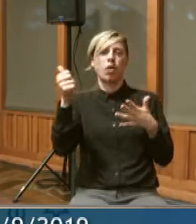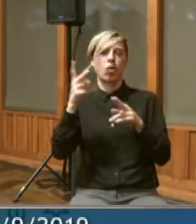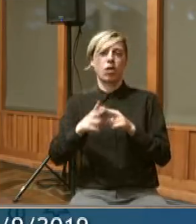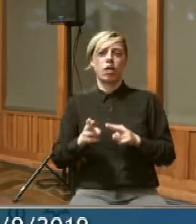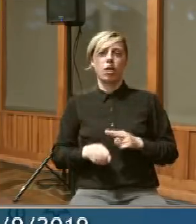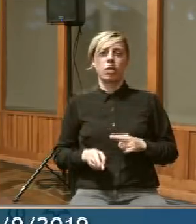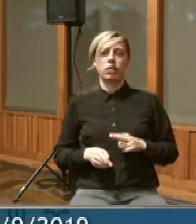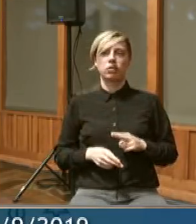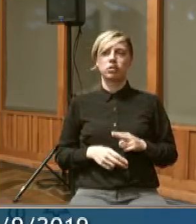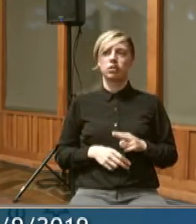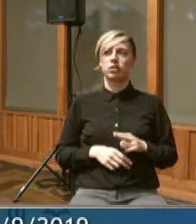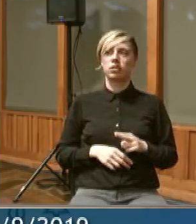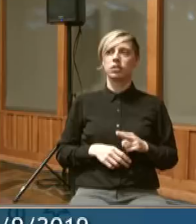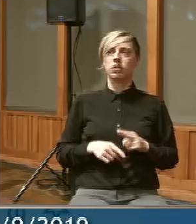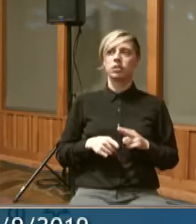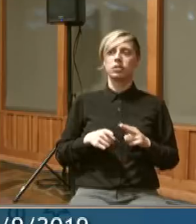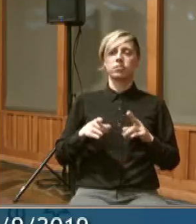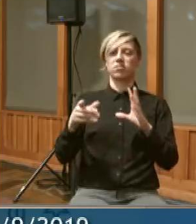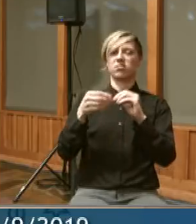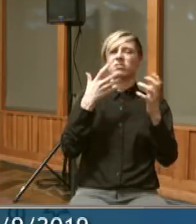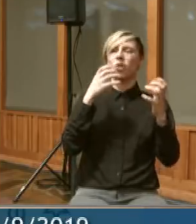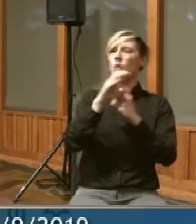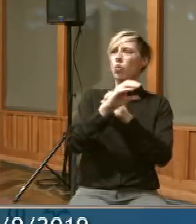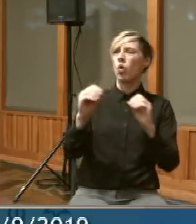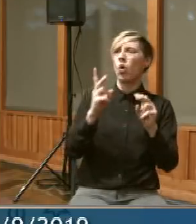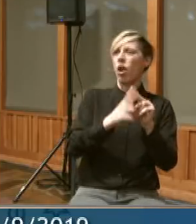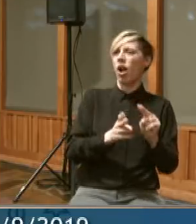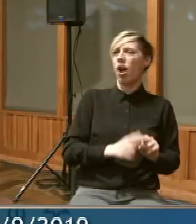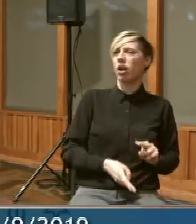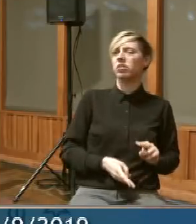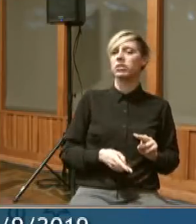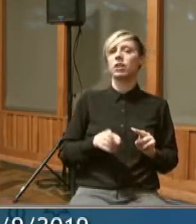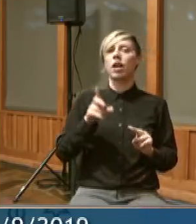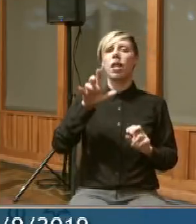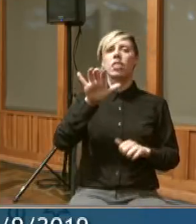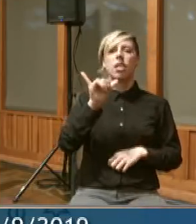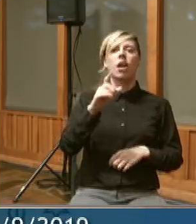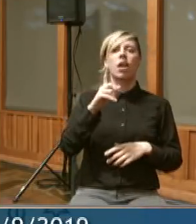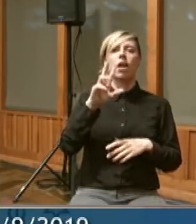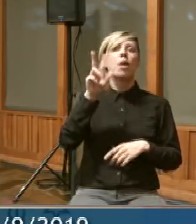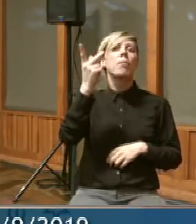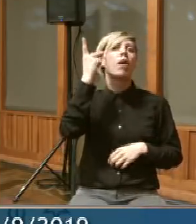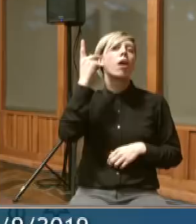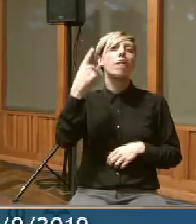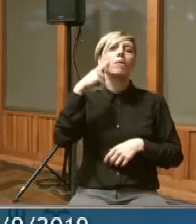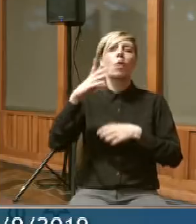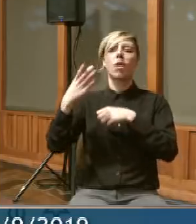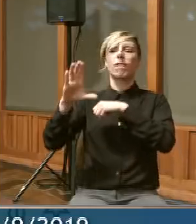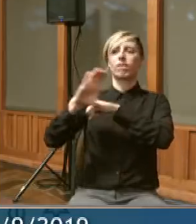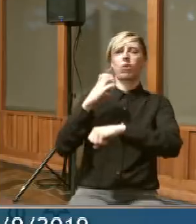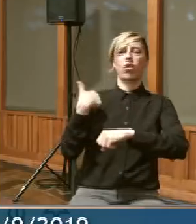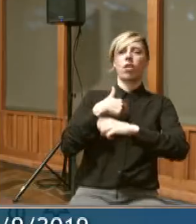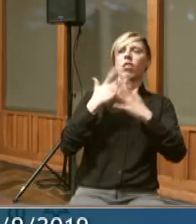THREE PROGRAMS, ABOUT THE VALUES IN THE BUDGET, I'M NOT ADDRESSING THE OTHER CUTS. I HEARD